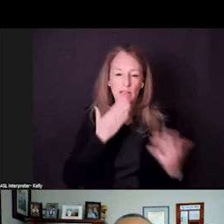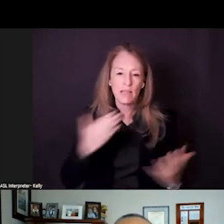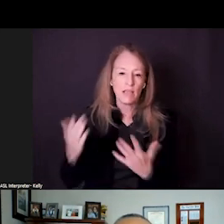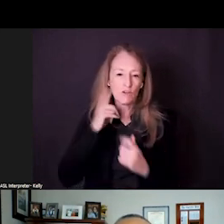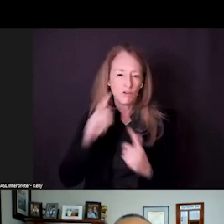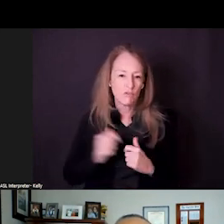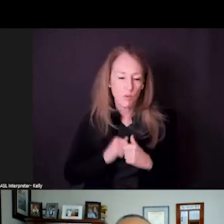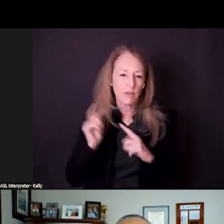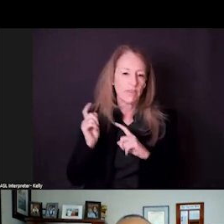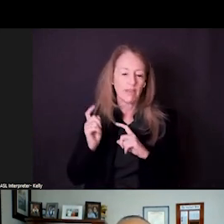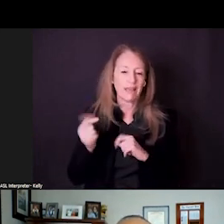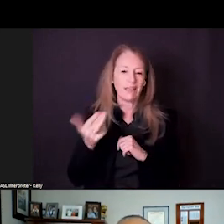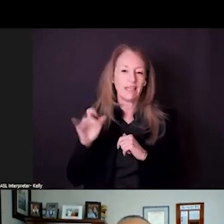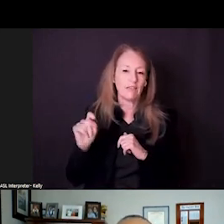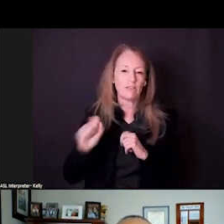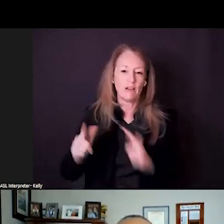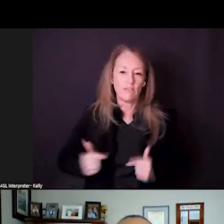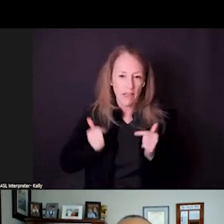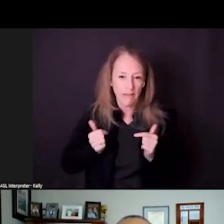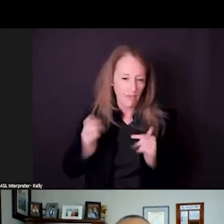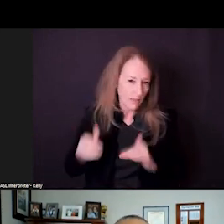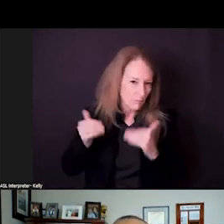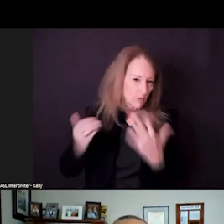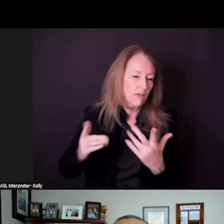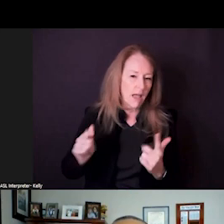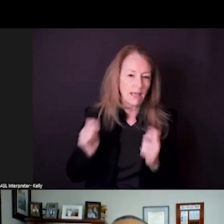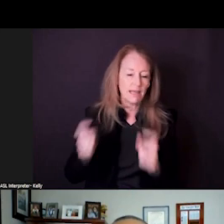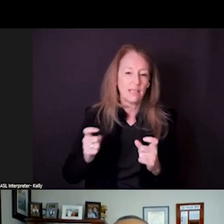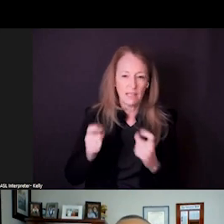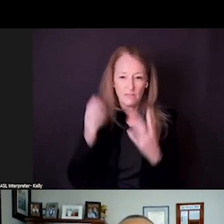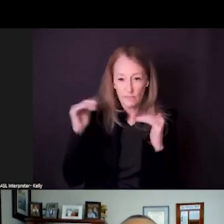OF HOPE BY REMINDING THEM THEIR LIFE MATTERS. AND I ENDED IT WITH